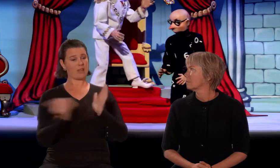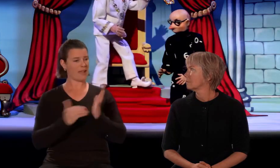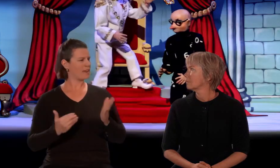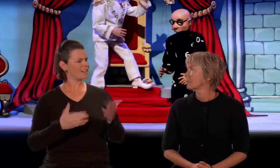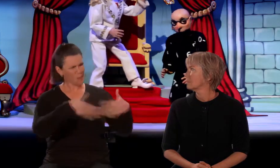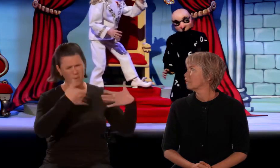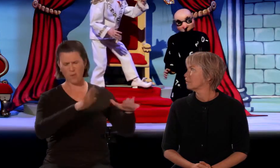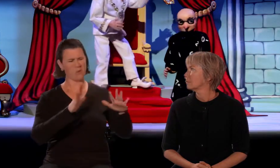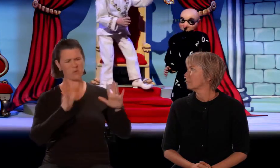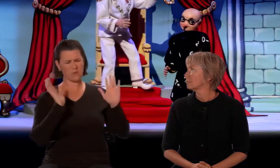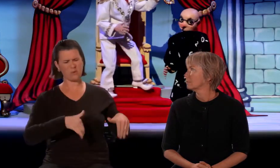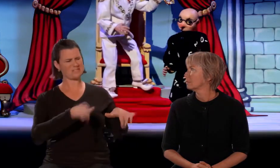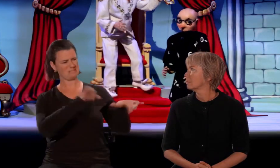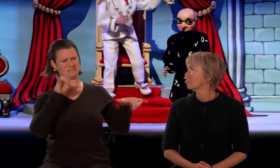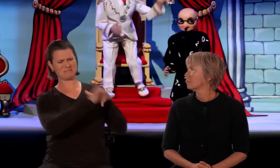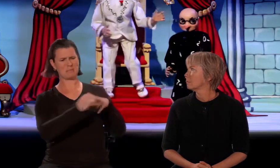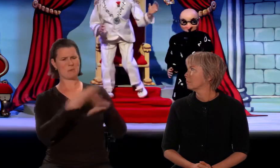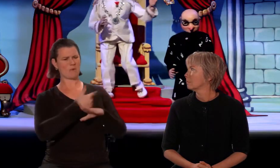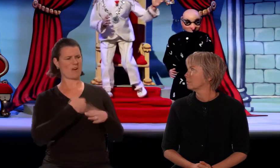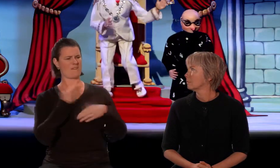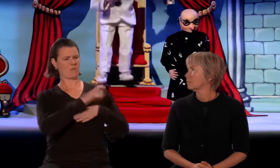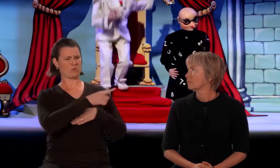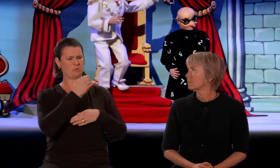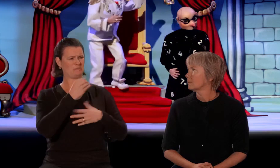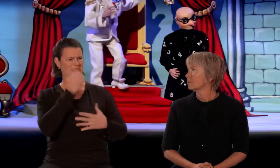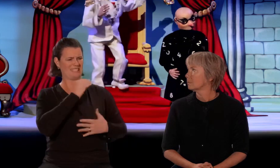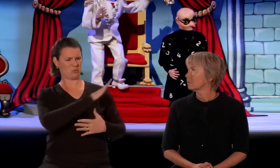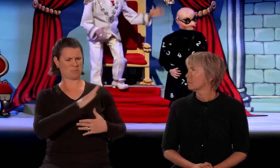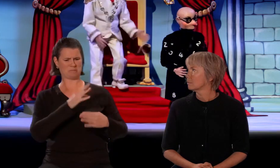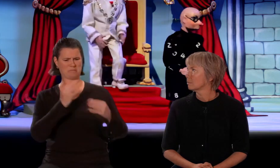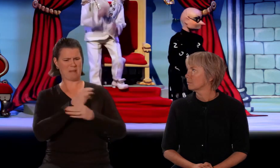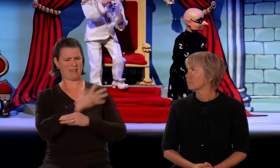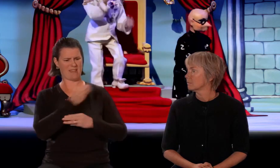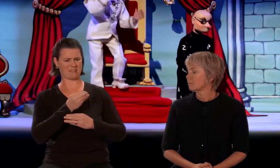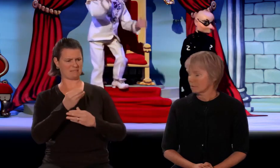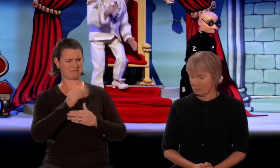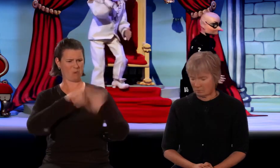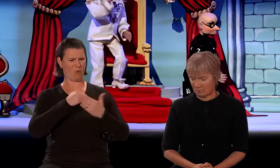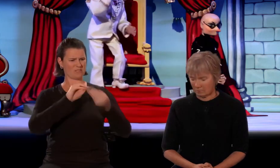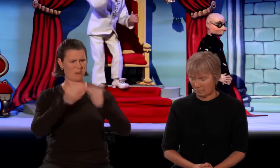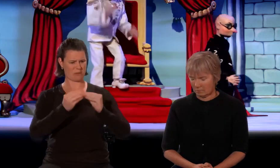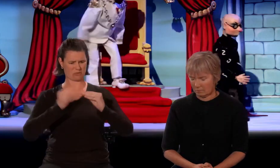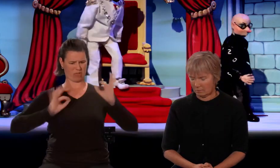Go away! Stay away, before I make you eat your mathematics and every single number on your suit.